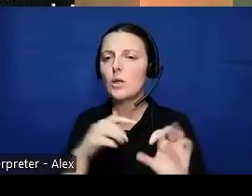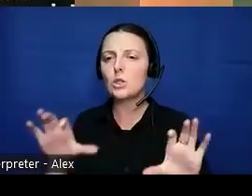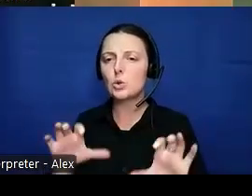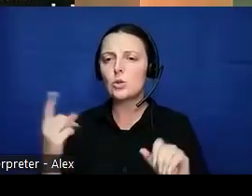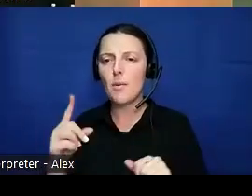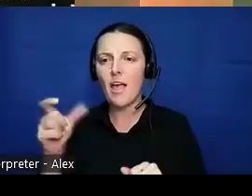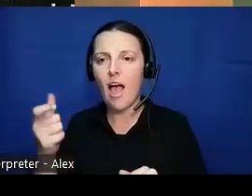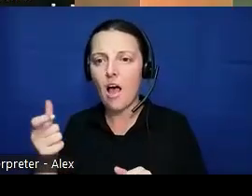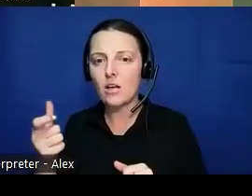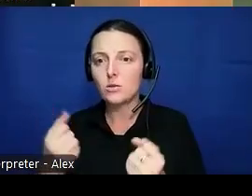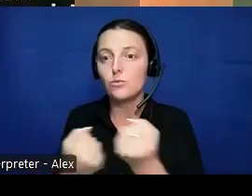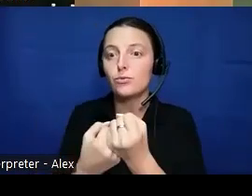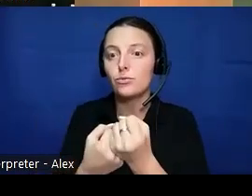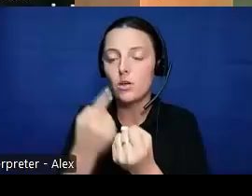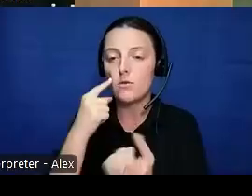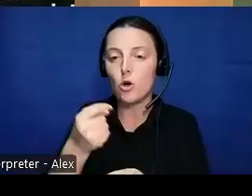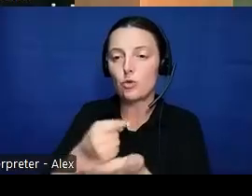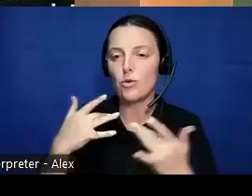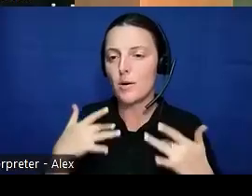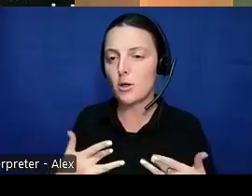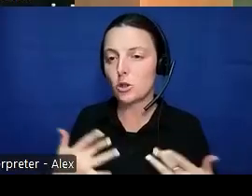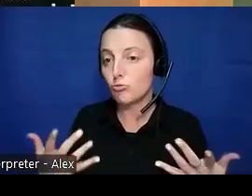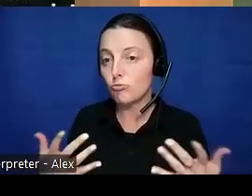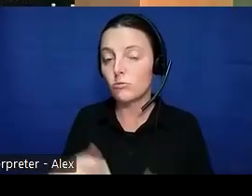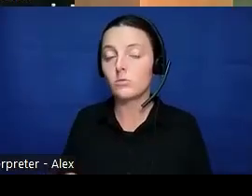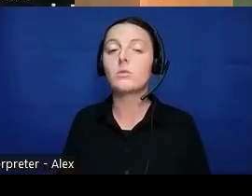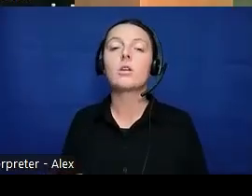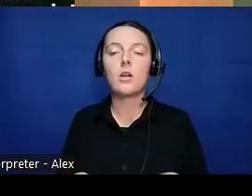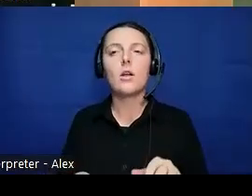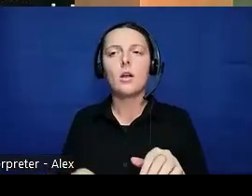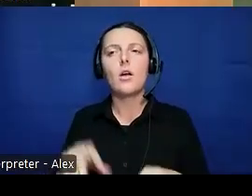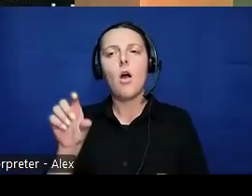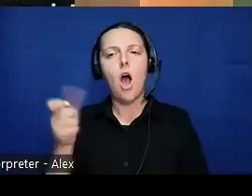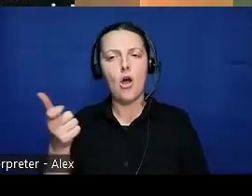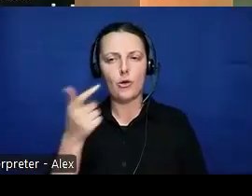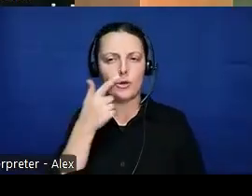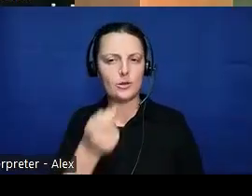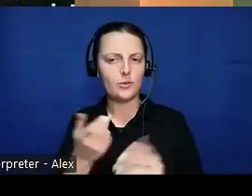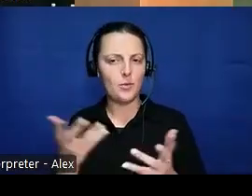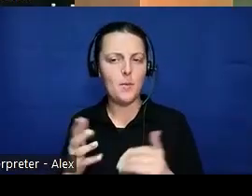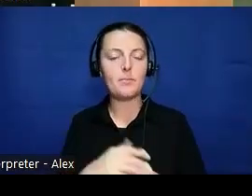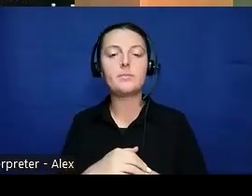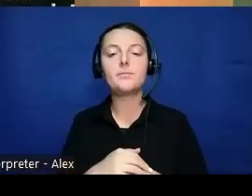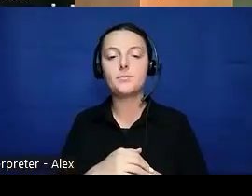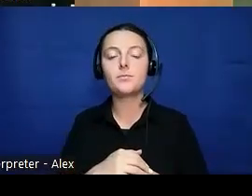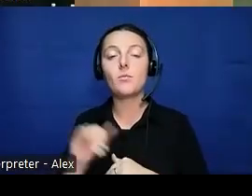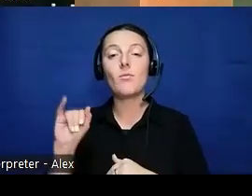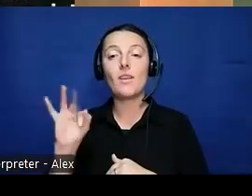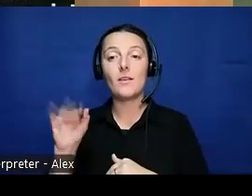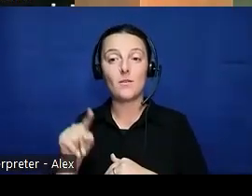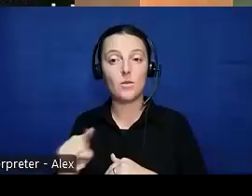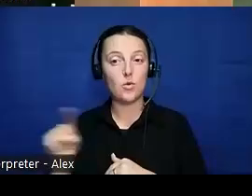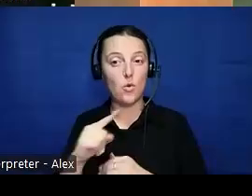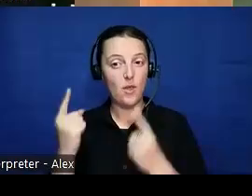The other thing that's very interesting here is that if you think about it, this group with